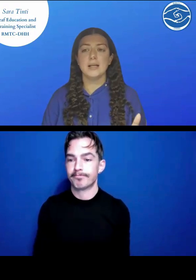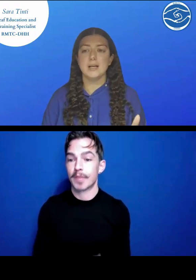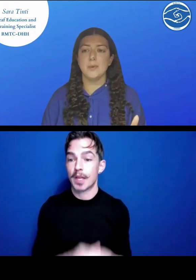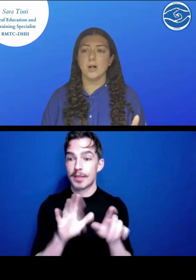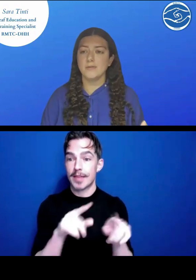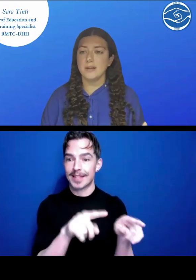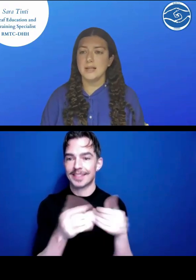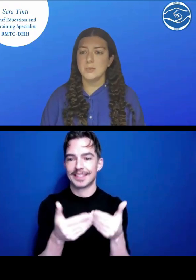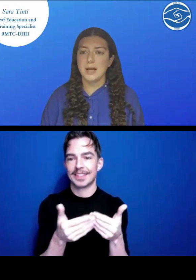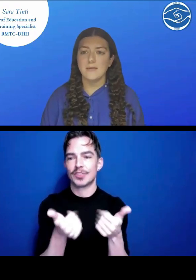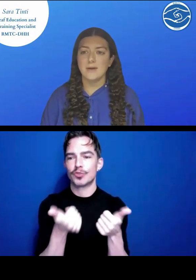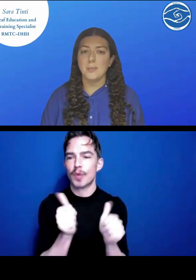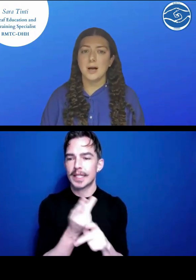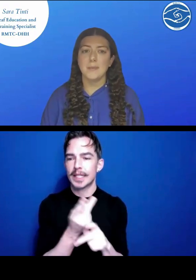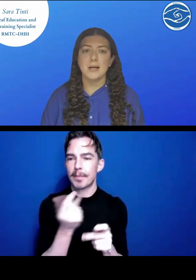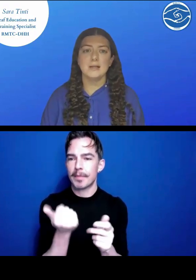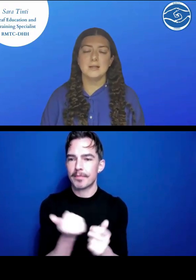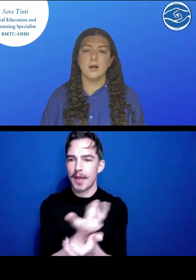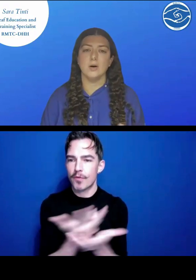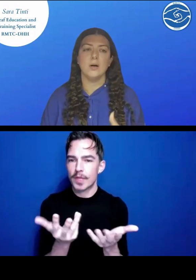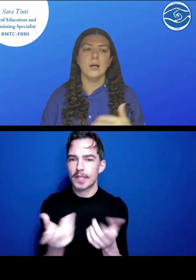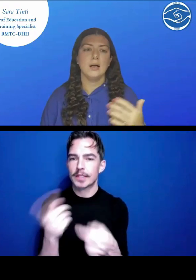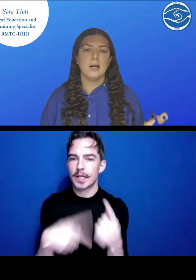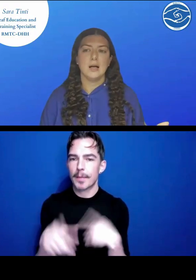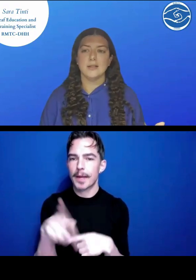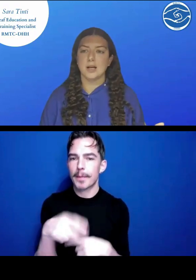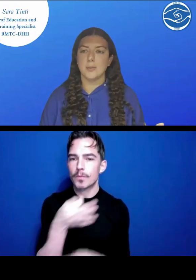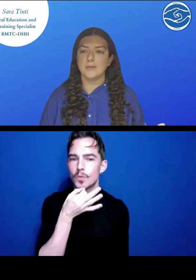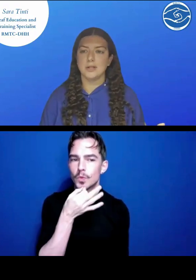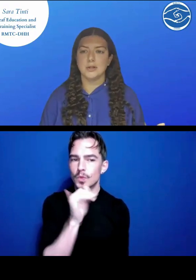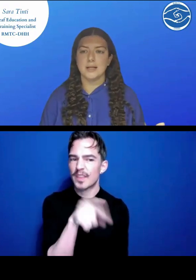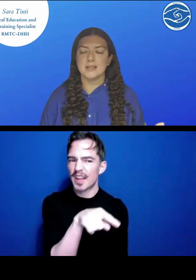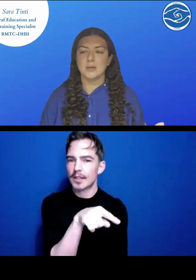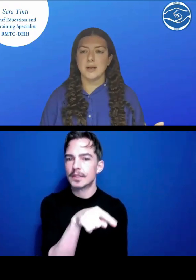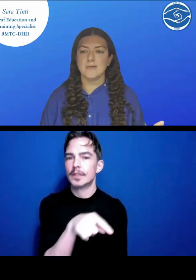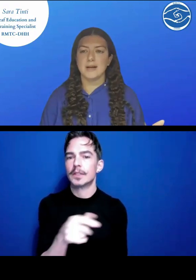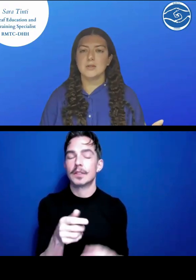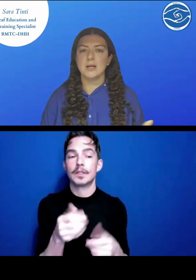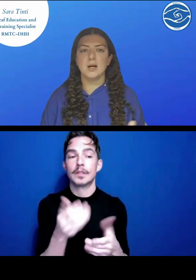try and keep all of the things we have upcoming. So the couple of the trainings that we have next